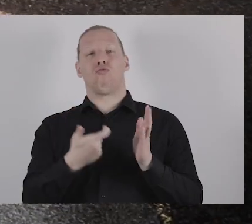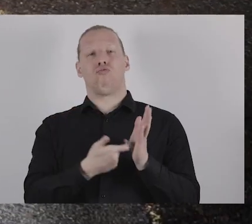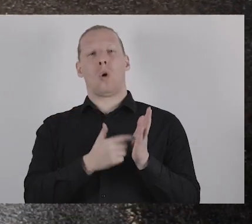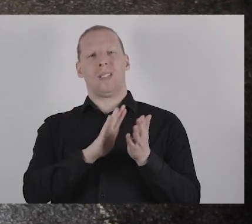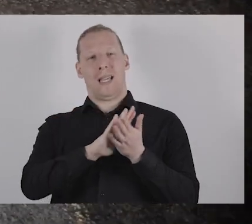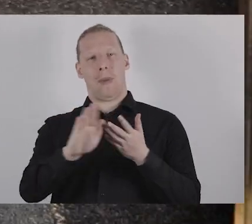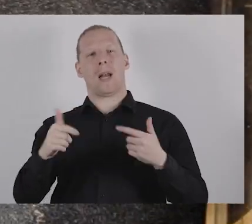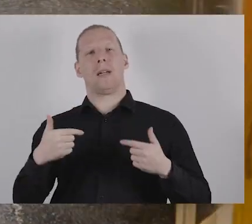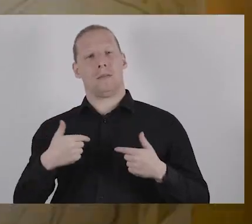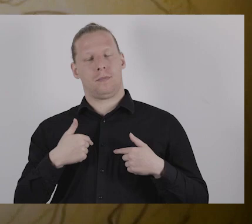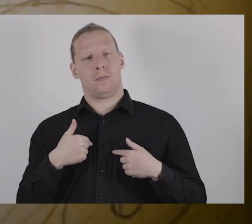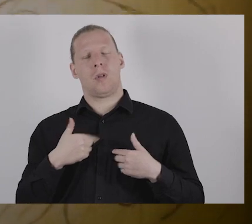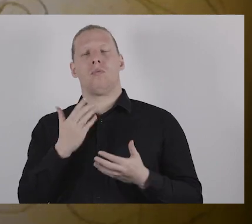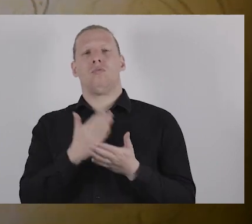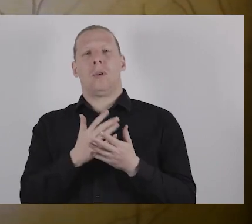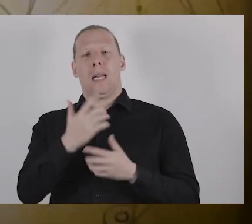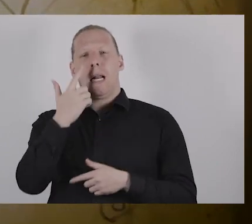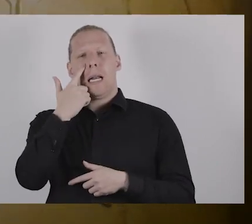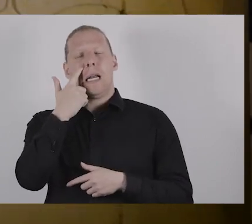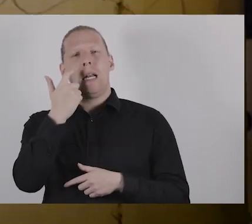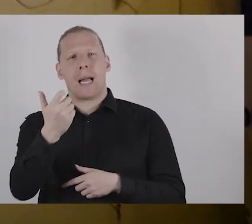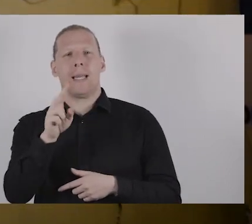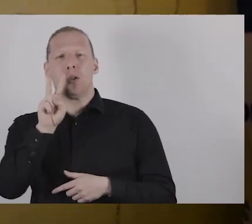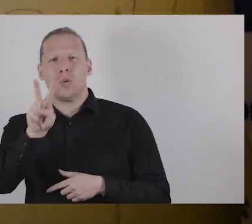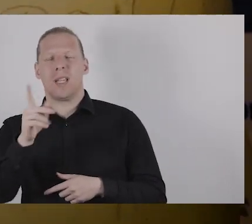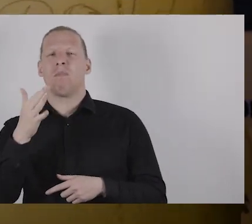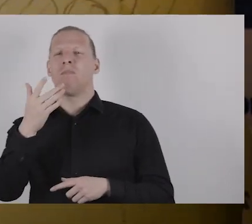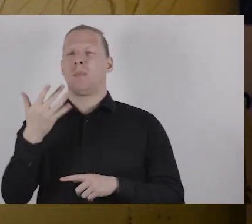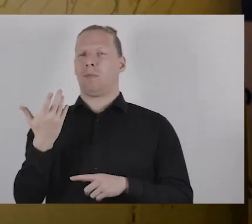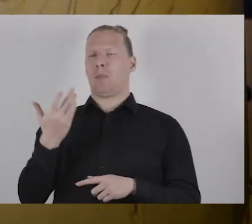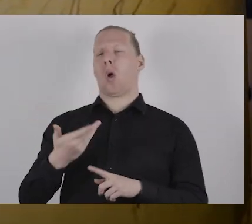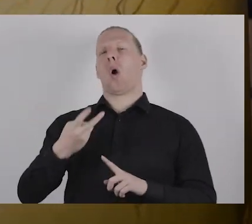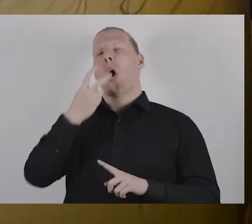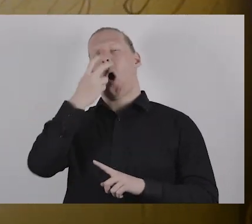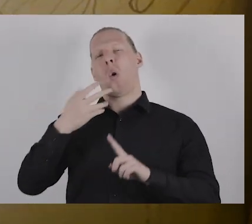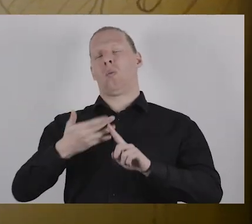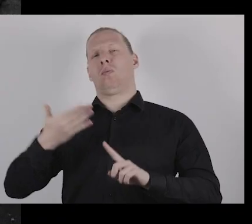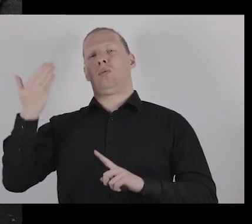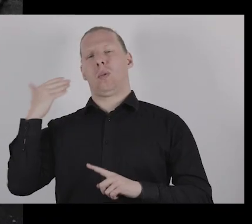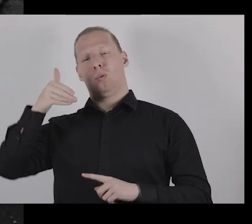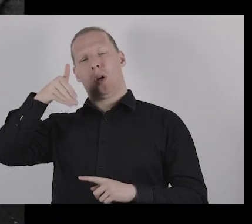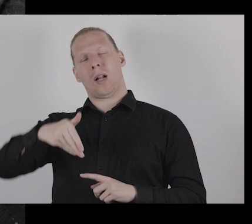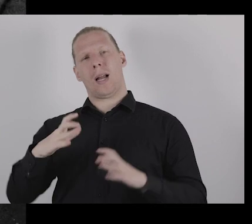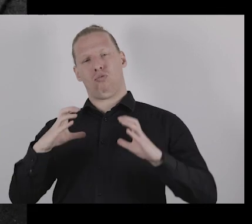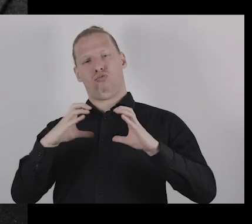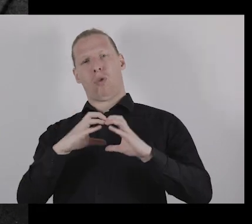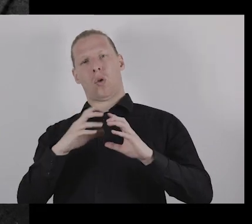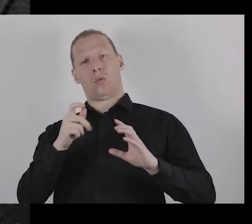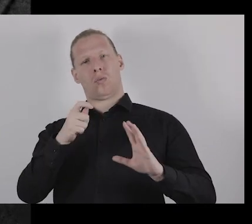tōku ingoa. And I was fortunate to see some of those very early Ngāi Tahu rock drawings.